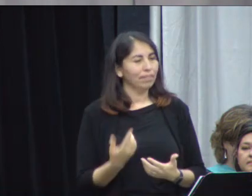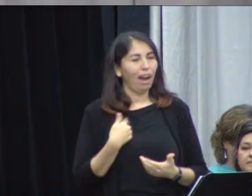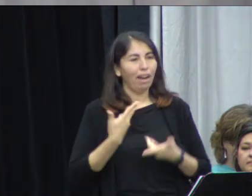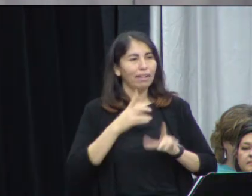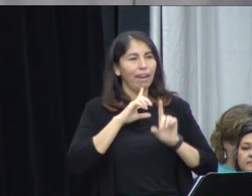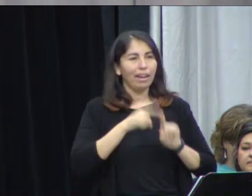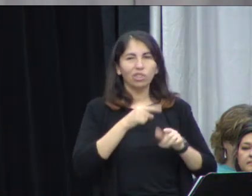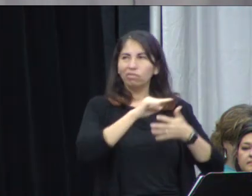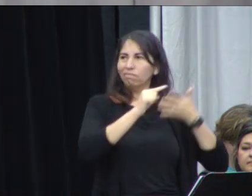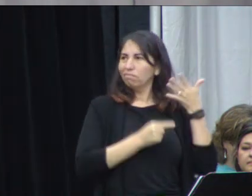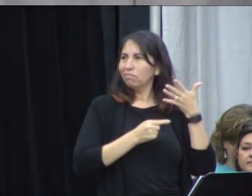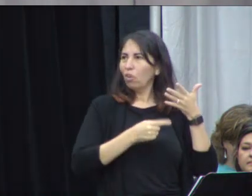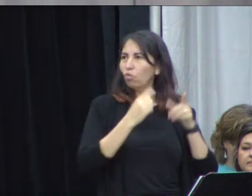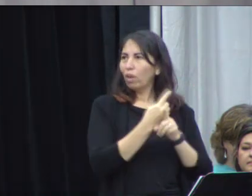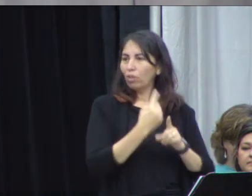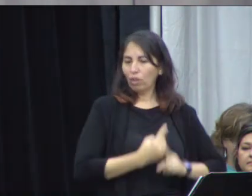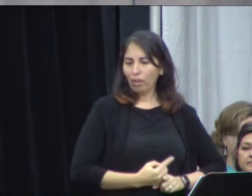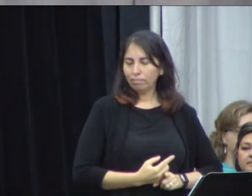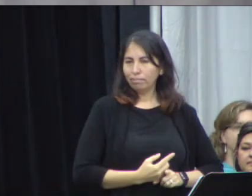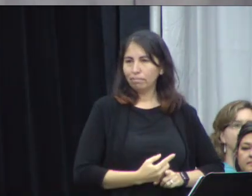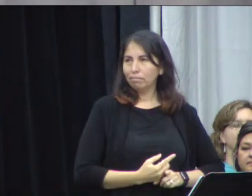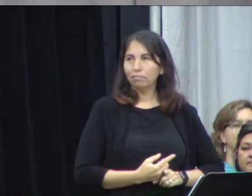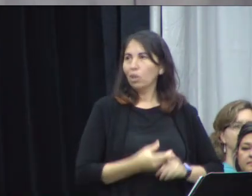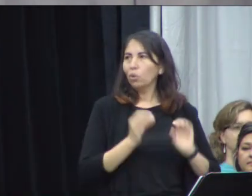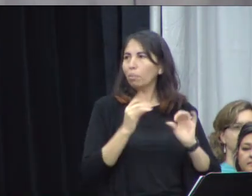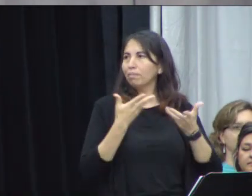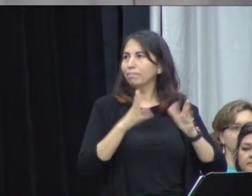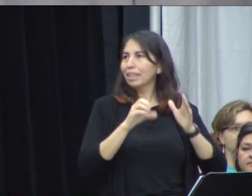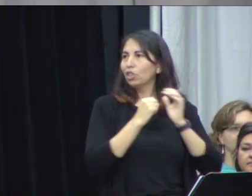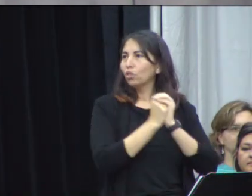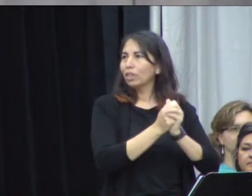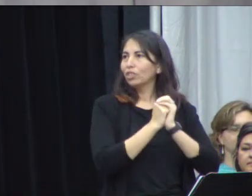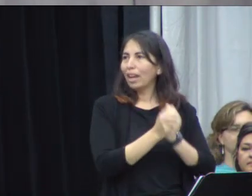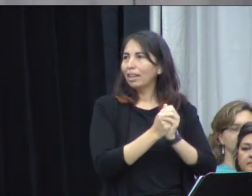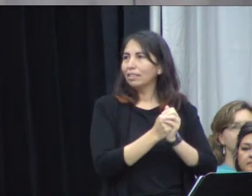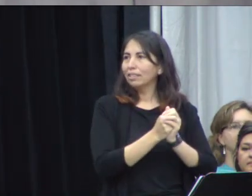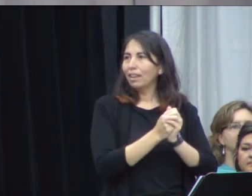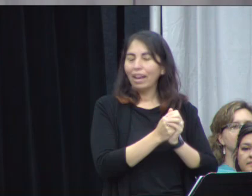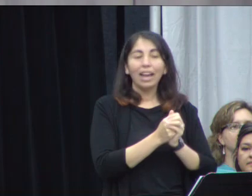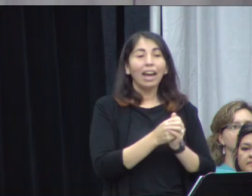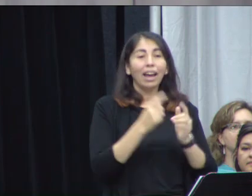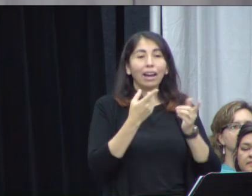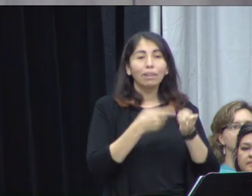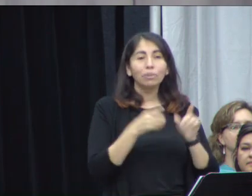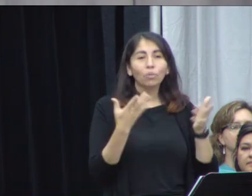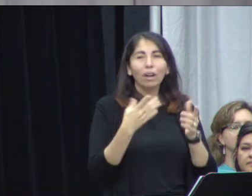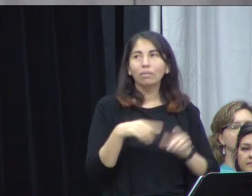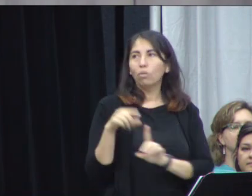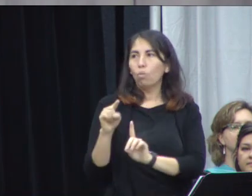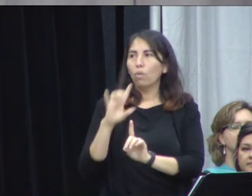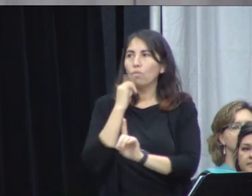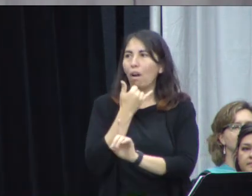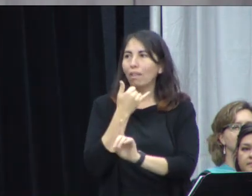the first nine questions correctly, no one congratulated me. Instead, when I got one wrong, everyone started laughing.